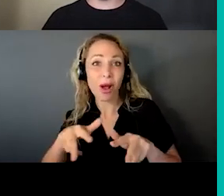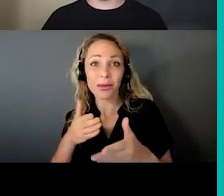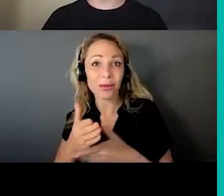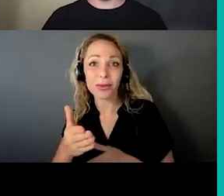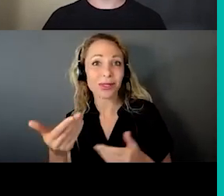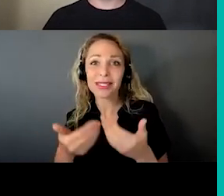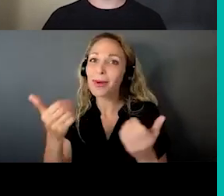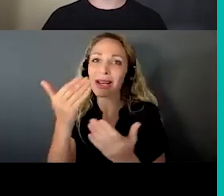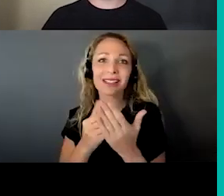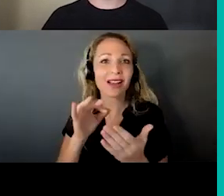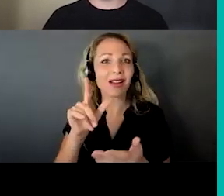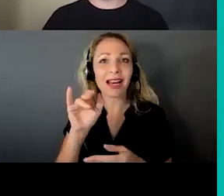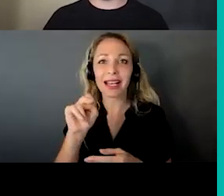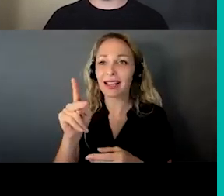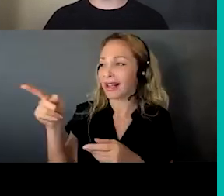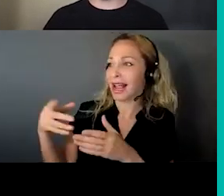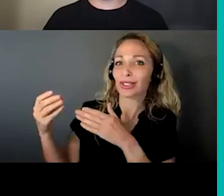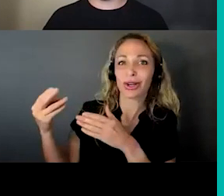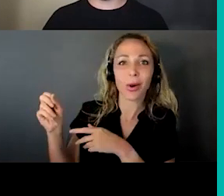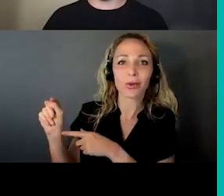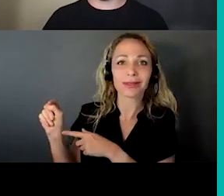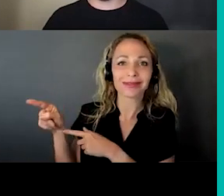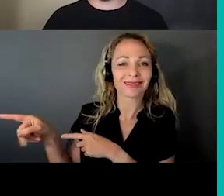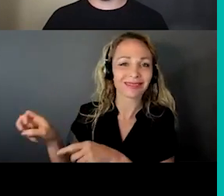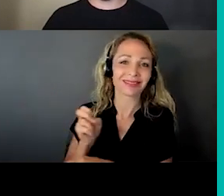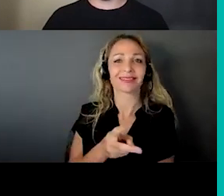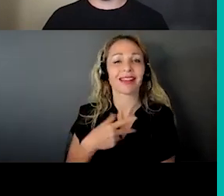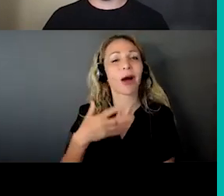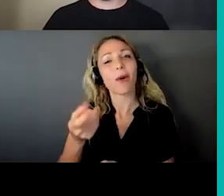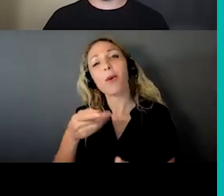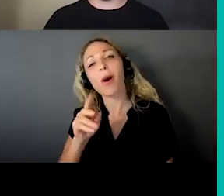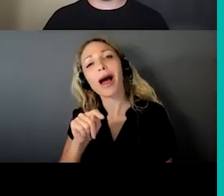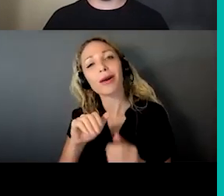I WANT TO POINT THAT OUT HOW YOU CAN LEVERAGE THAT